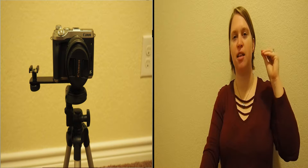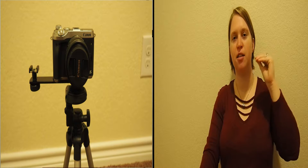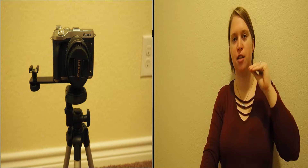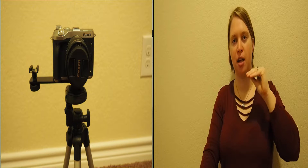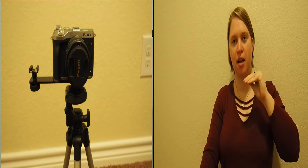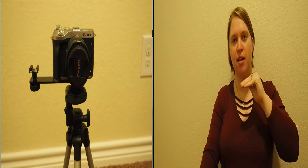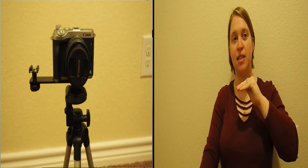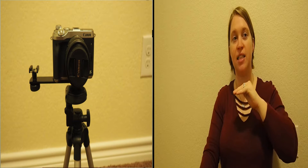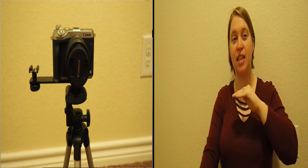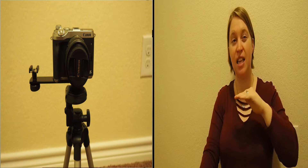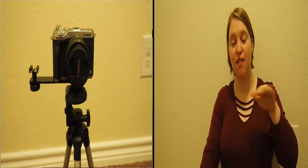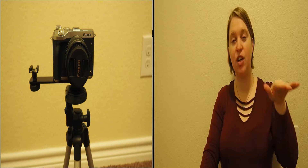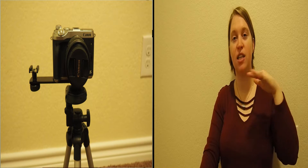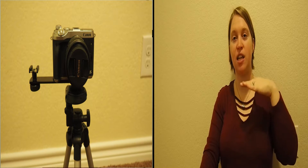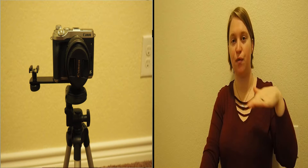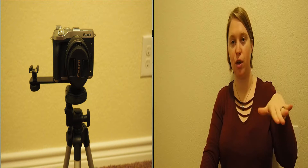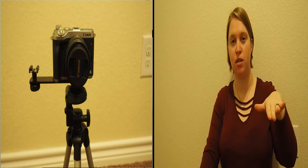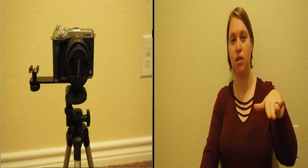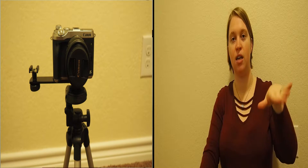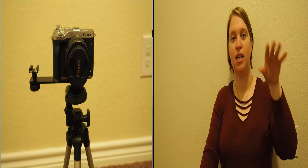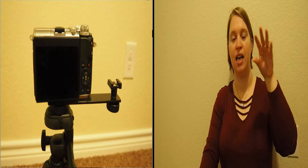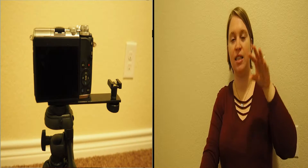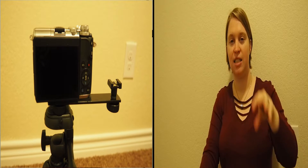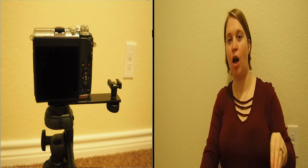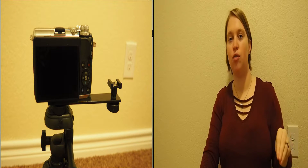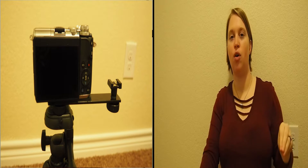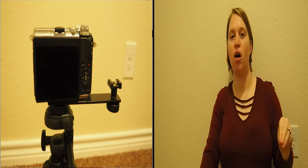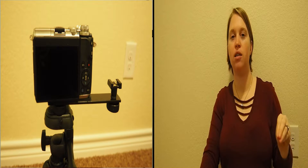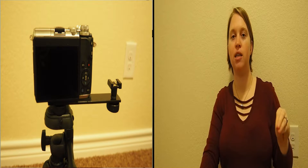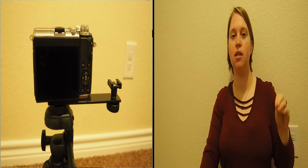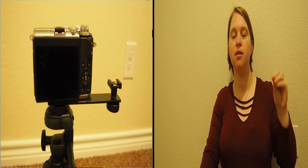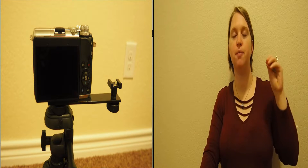there's a significant difference in sound quality